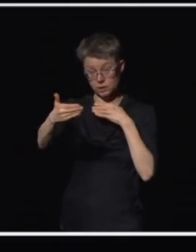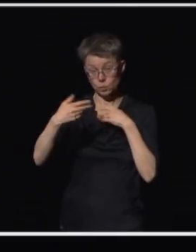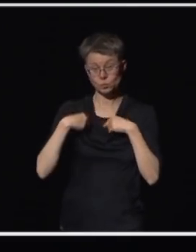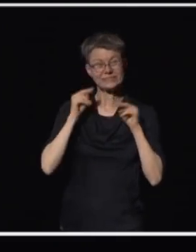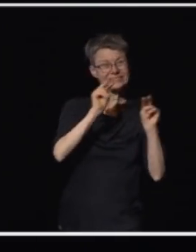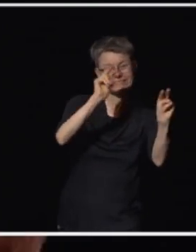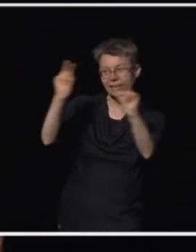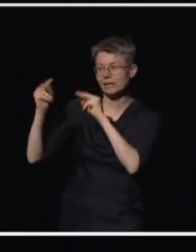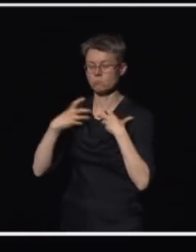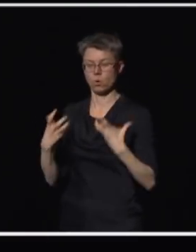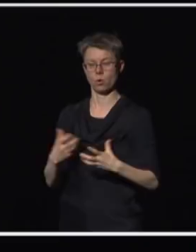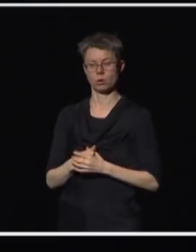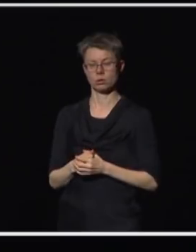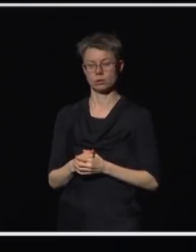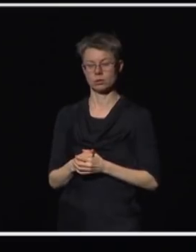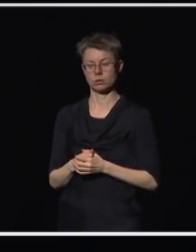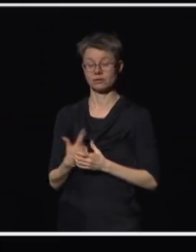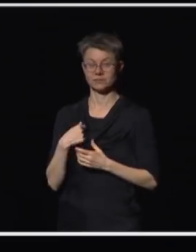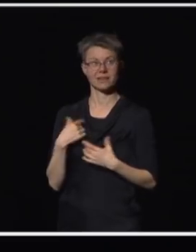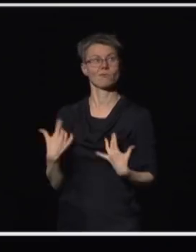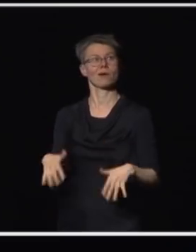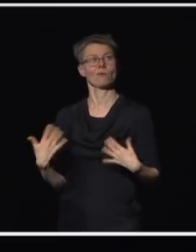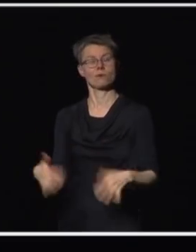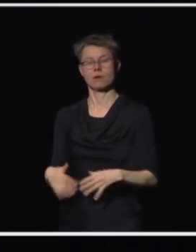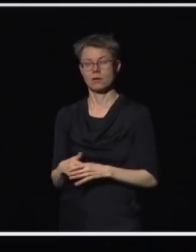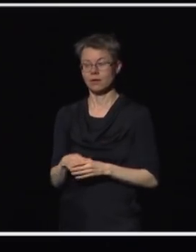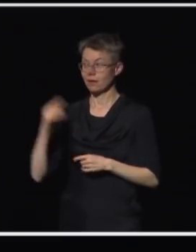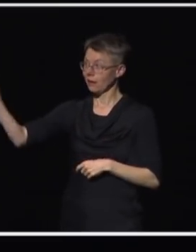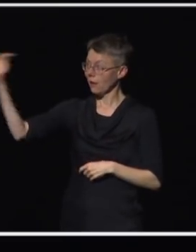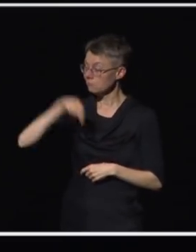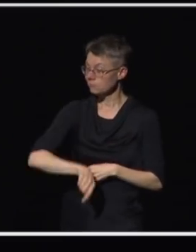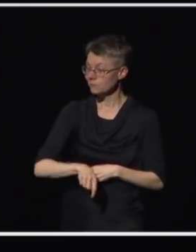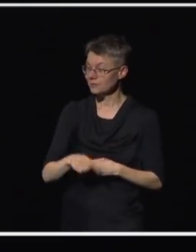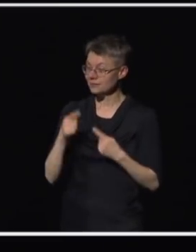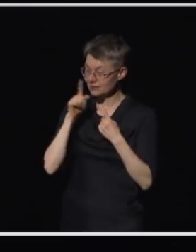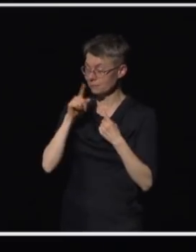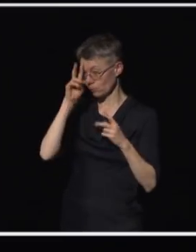I have to say I'm entranced by coming here and seeing people call themselves black.